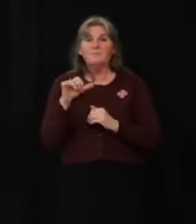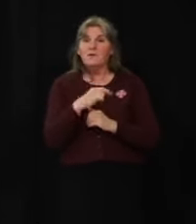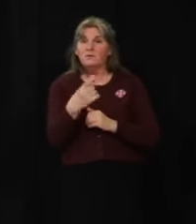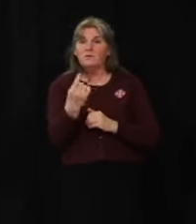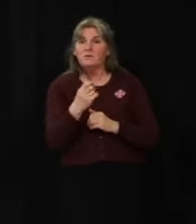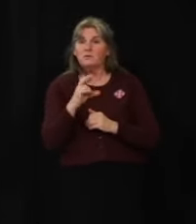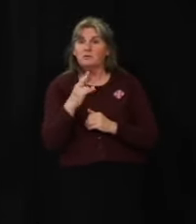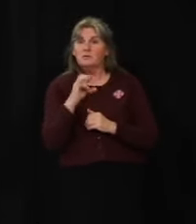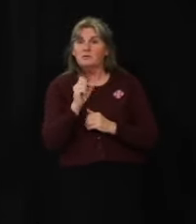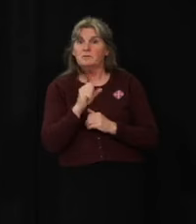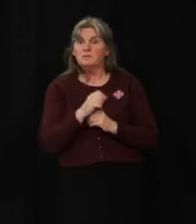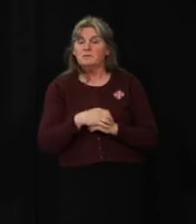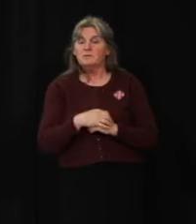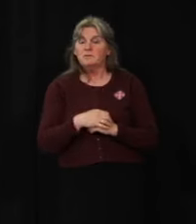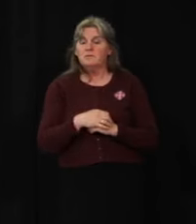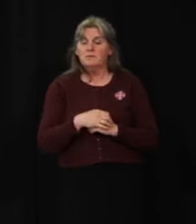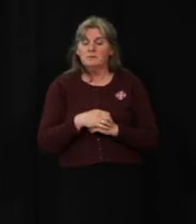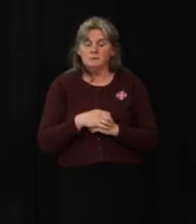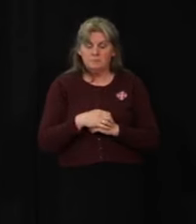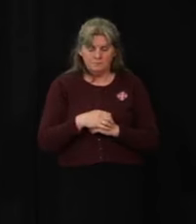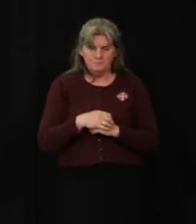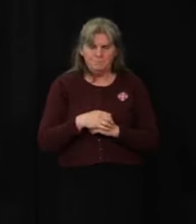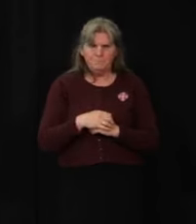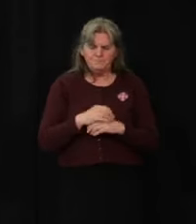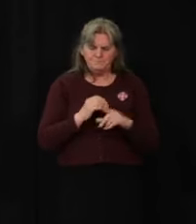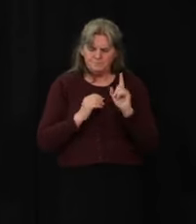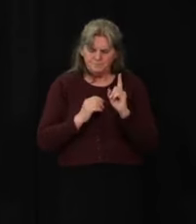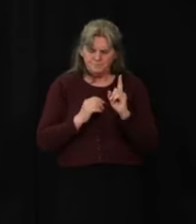had an outbreak, say a large